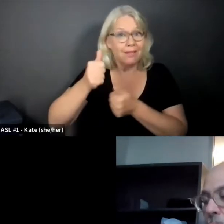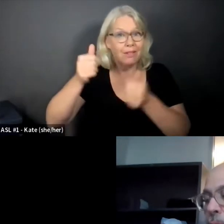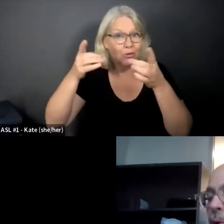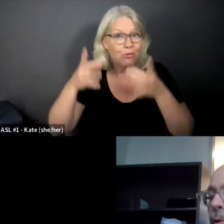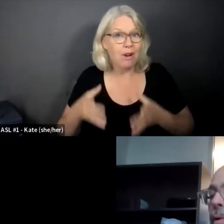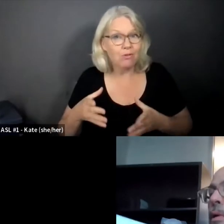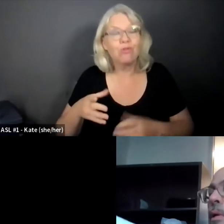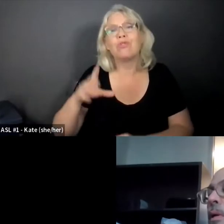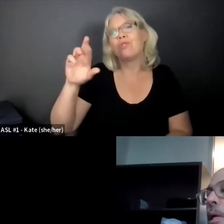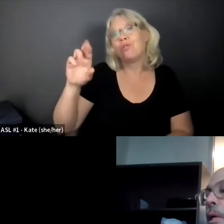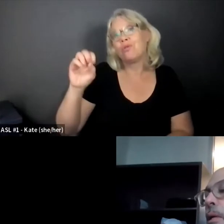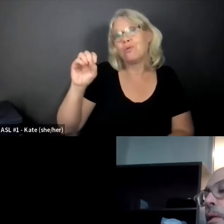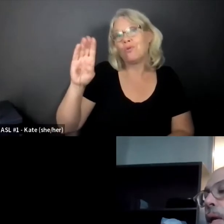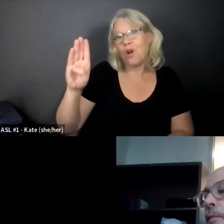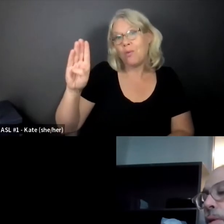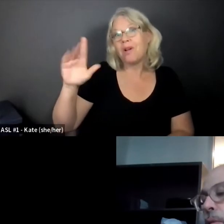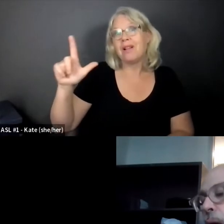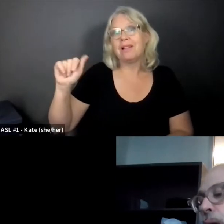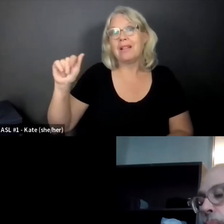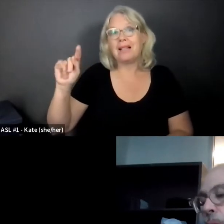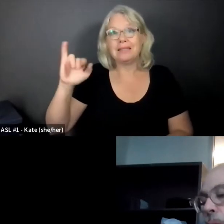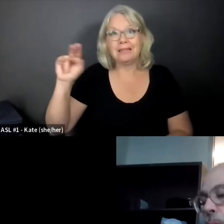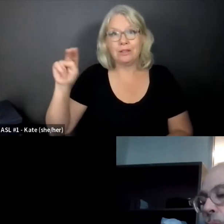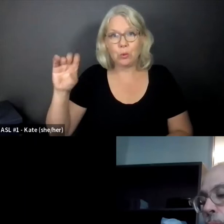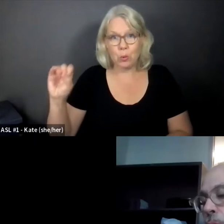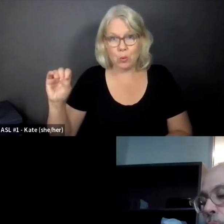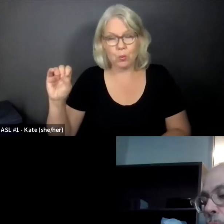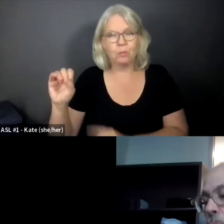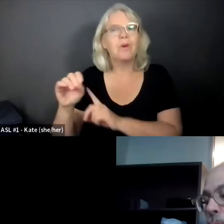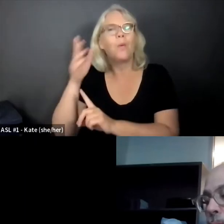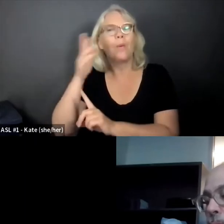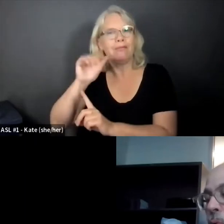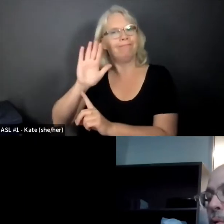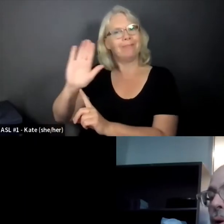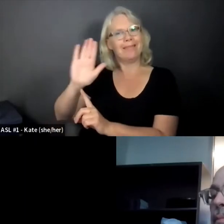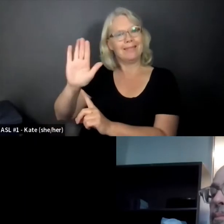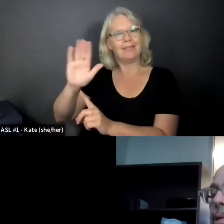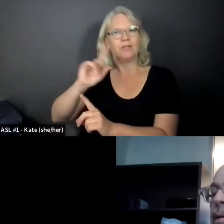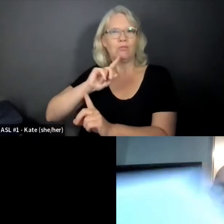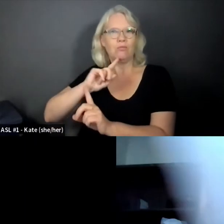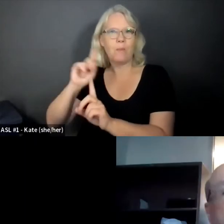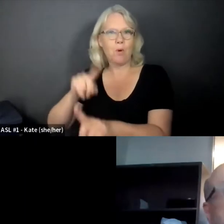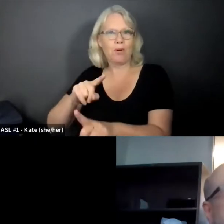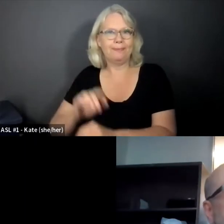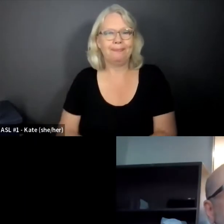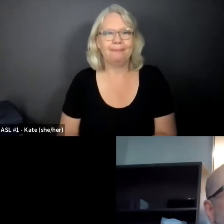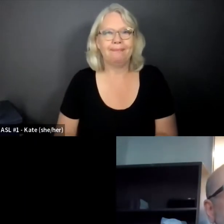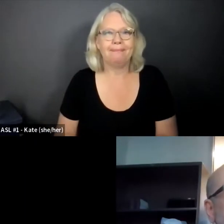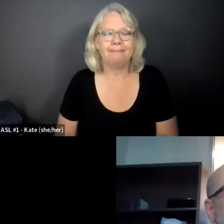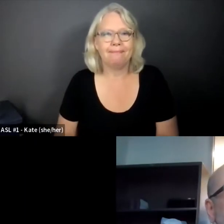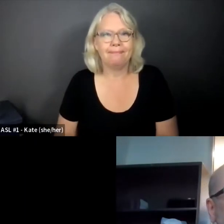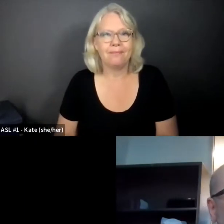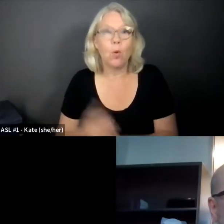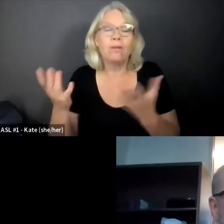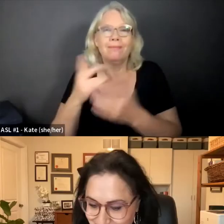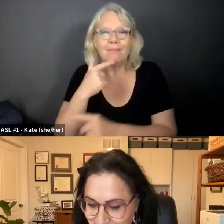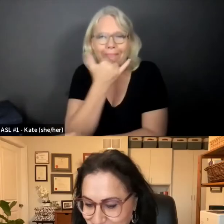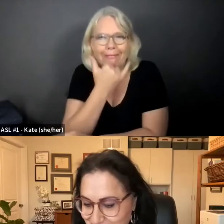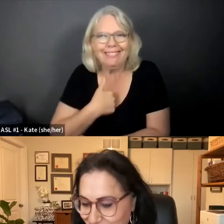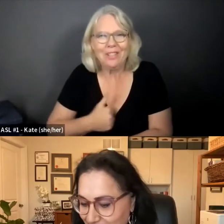TO GIVE HIS ANNUAL REPORT. SORRY, TO INTRODUCE OUR GUEST SPEAKER. GETTING AHEAD OF MYSELF.